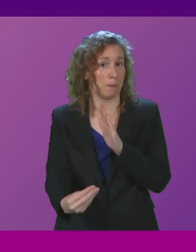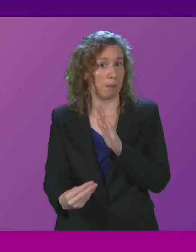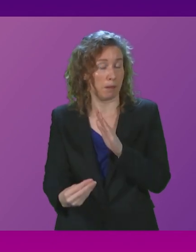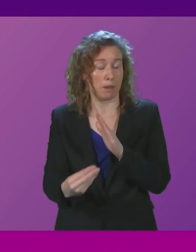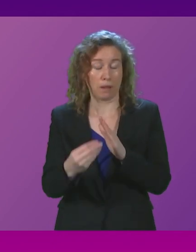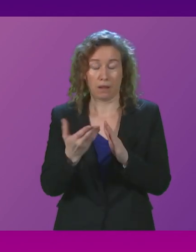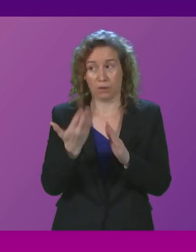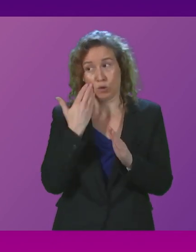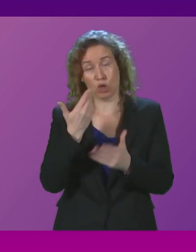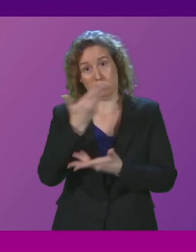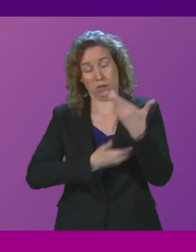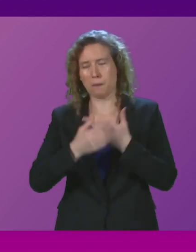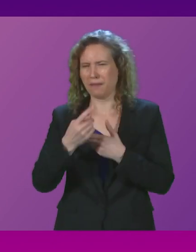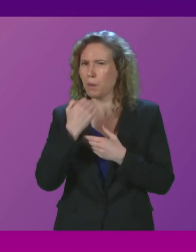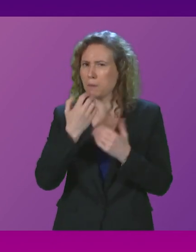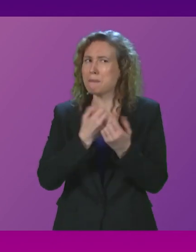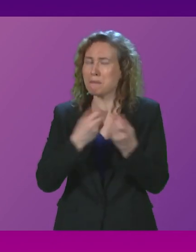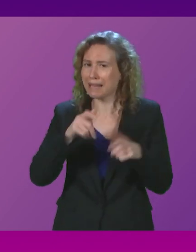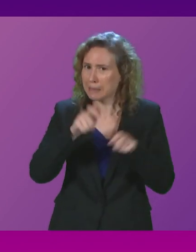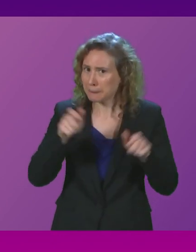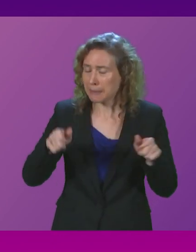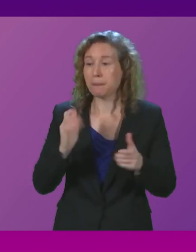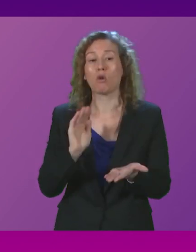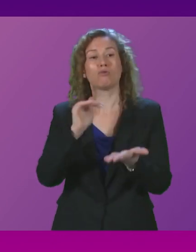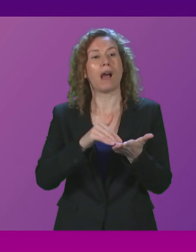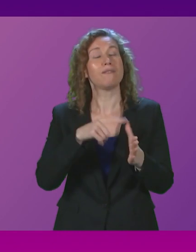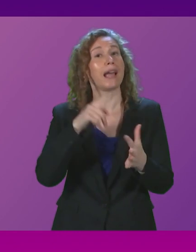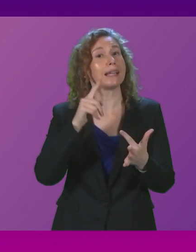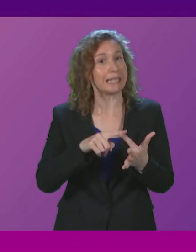just narrated, but there will be many people who end up in accident and emergency departments